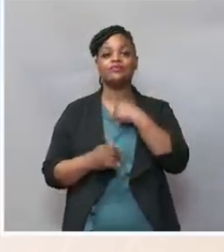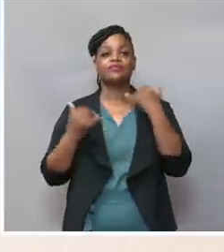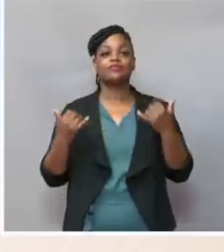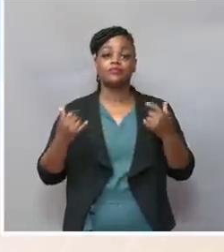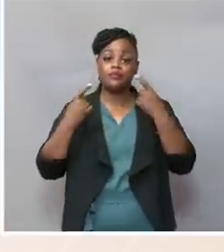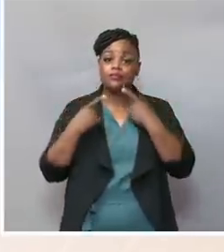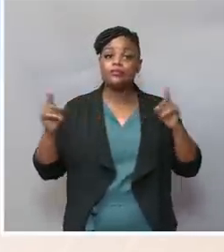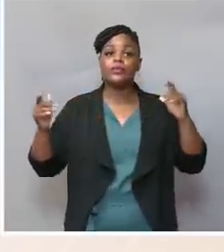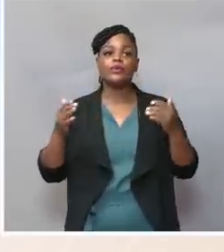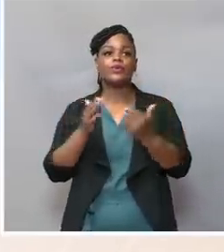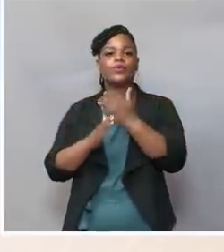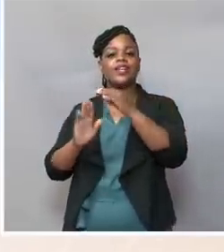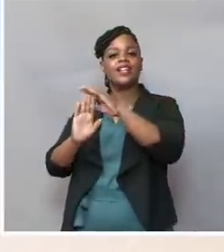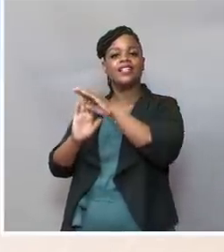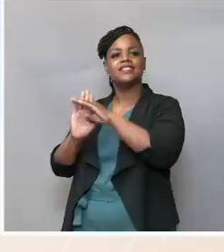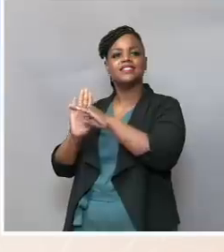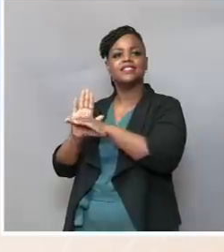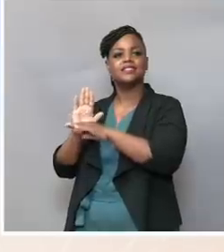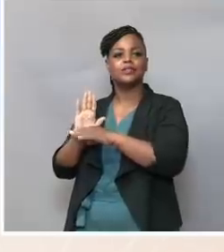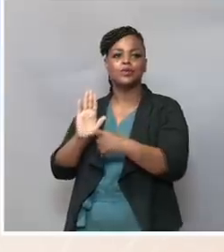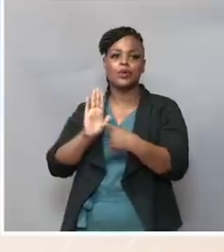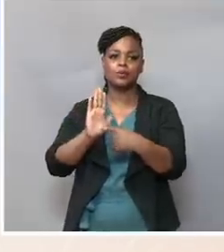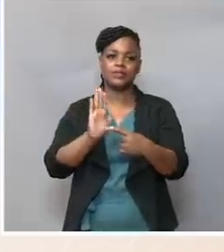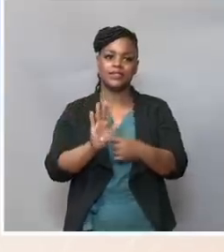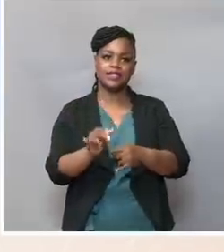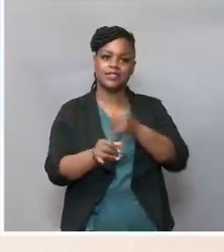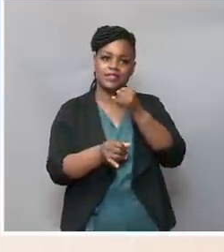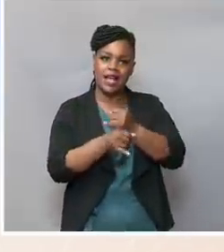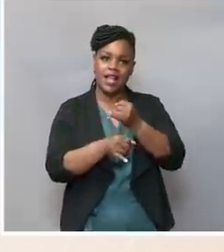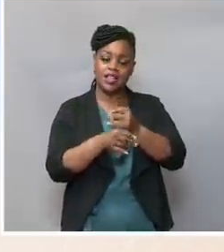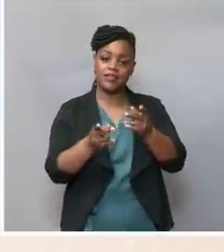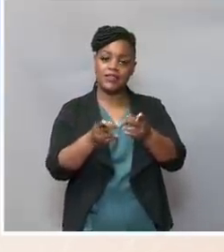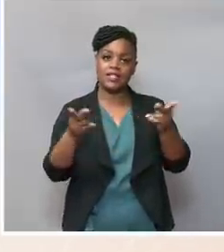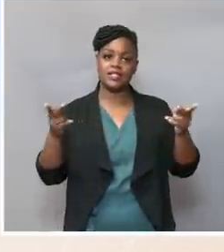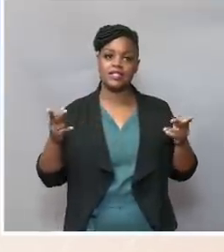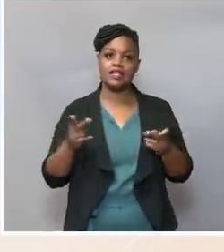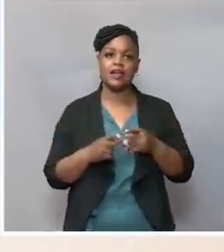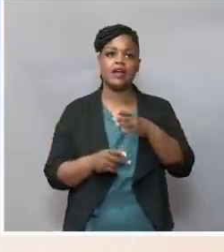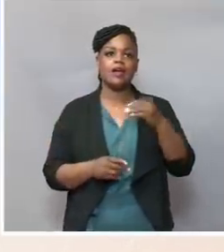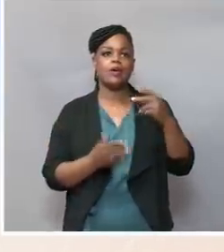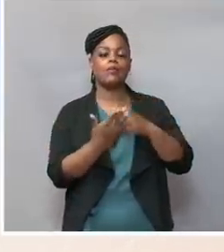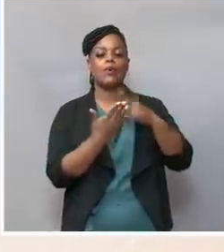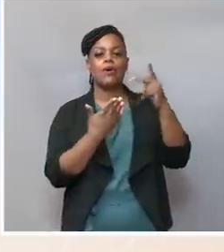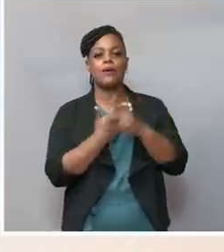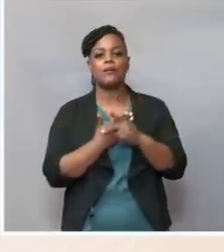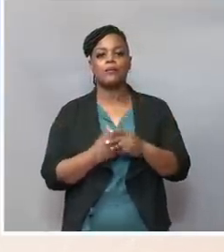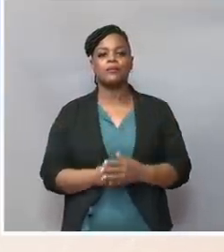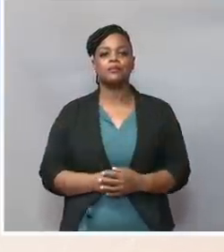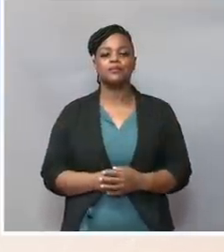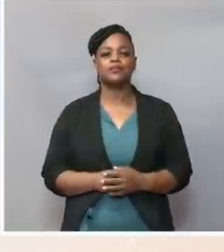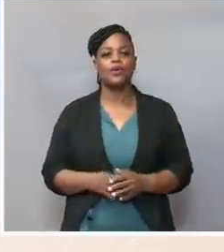representing sites, facilities and programs across nine states and the US Virgin Islands.